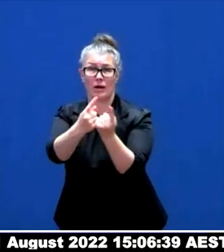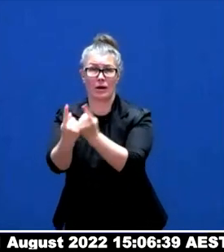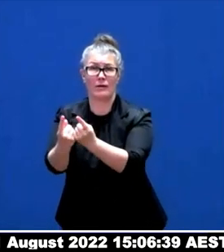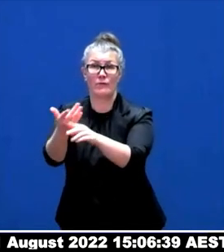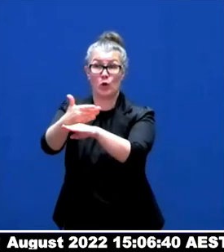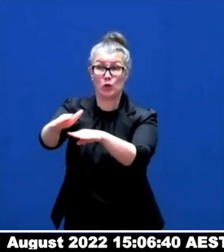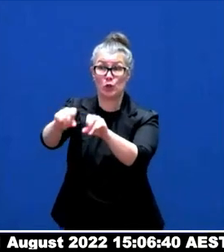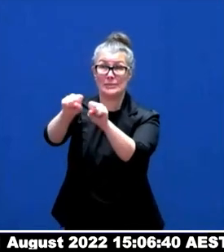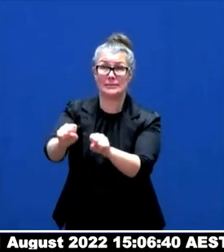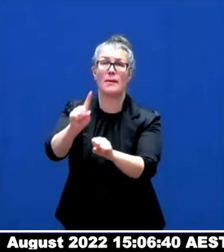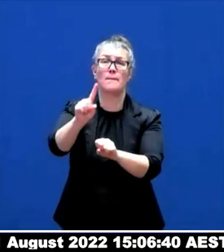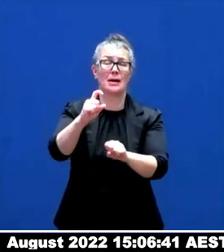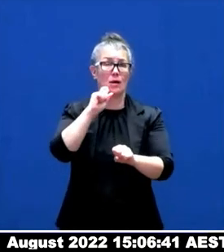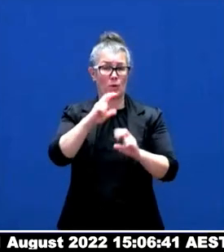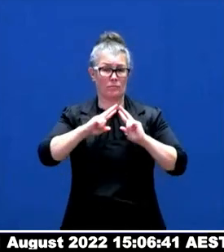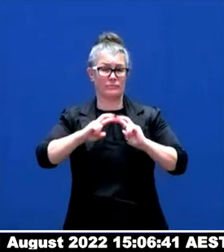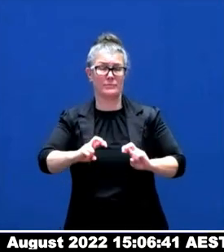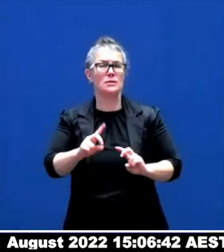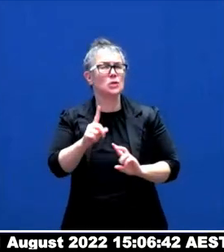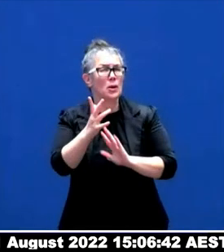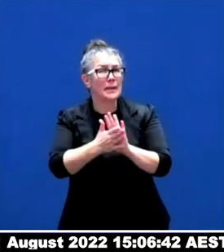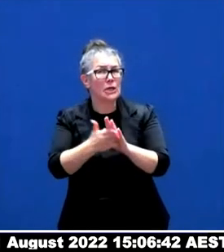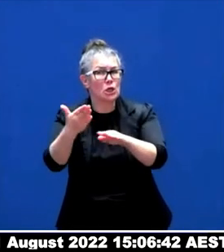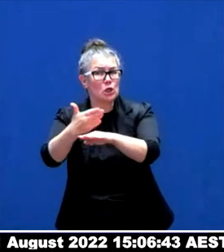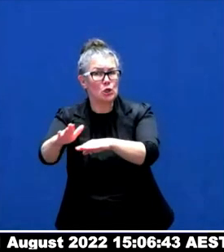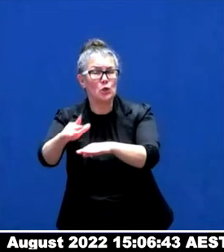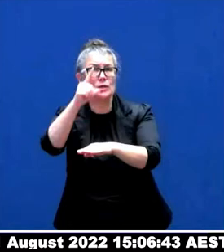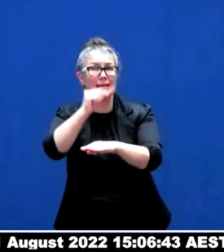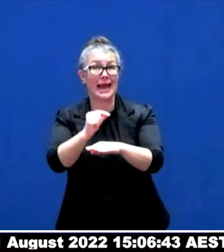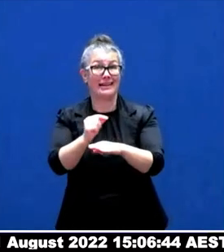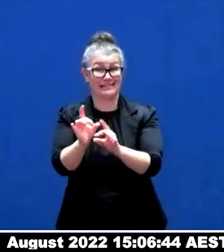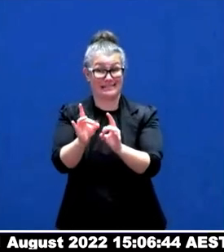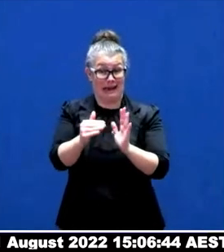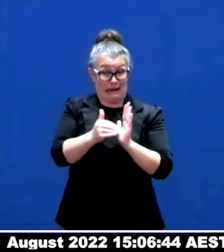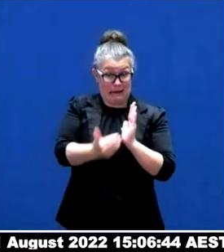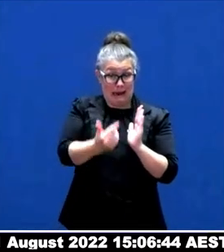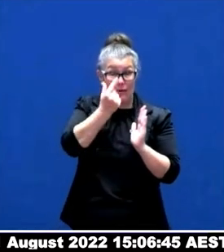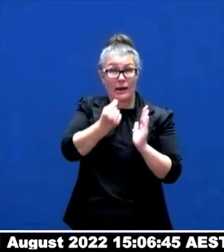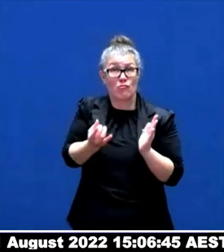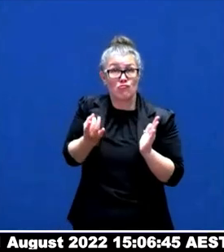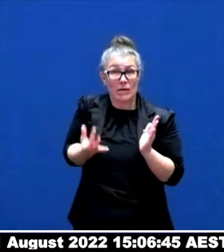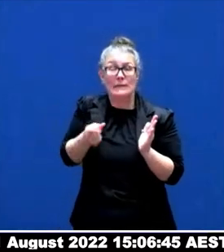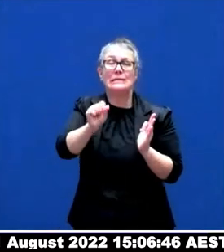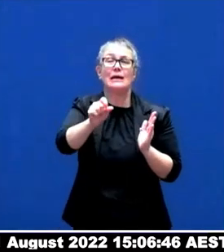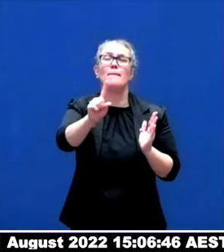notice. MS DOWSETT: So by "new", it may be in force now. It may be, I want to give you an informed answer, so I will check.